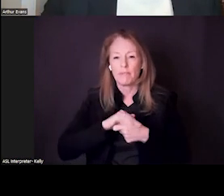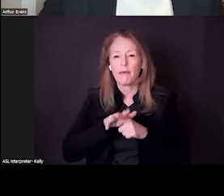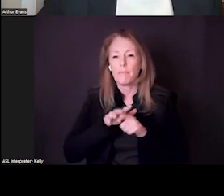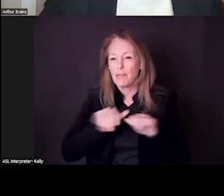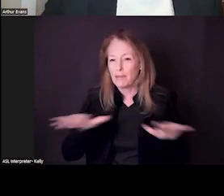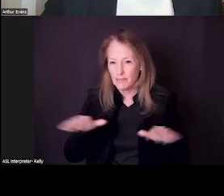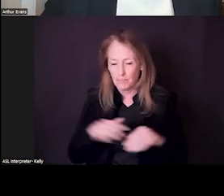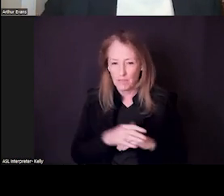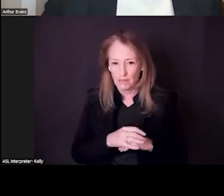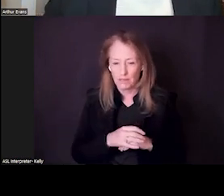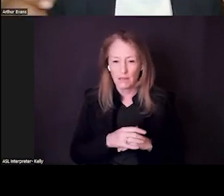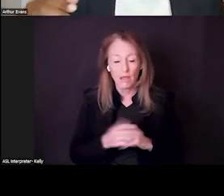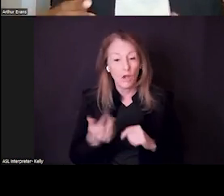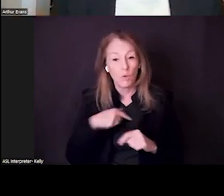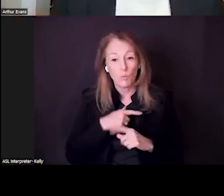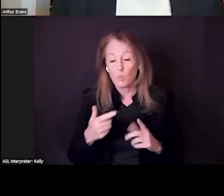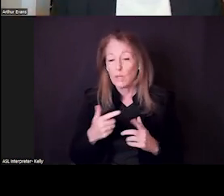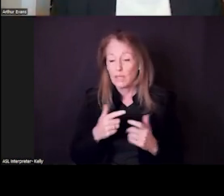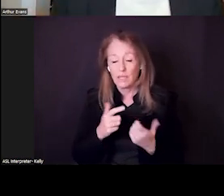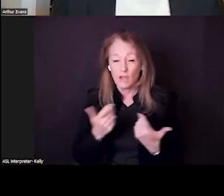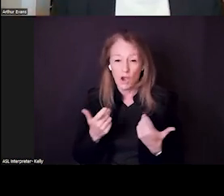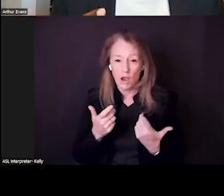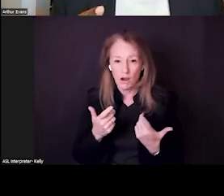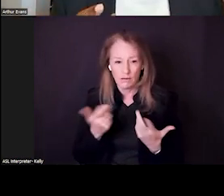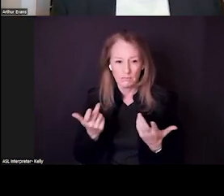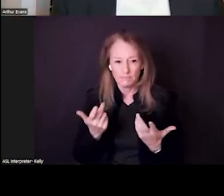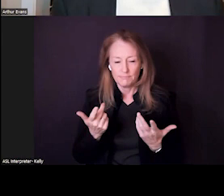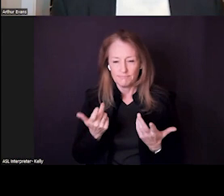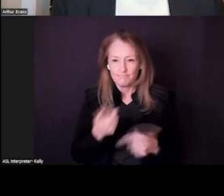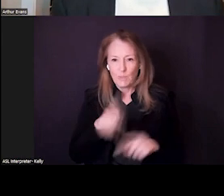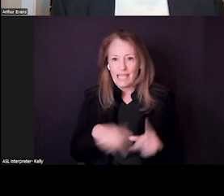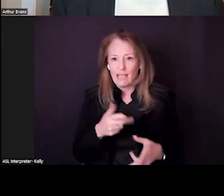OUR WAY OUT OF. I THINK A LOT OF PEOPLE AGREE WITH THAT, BUT